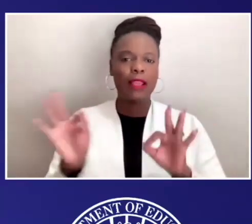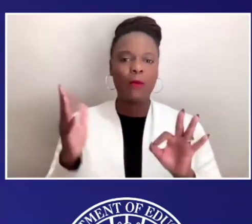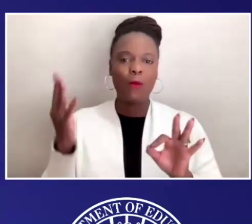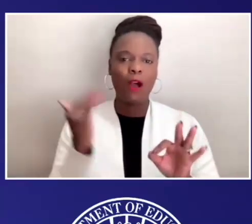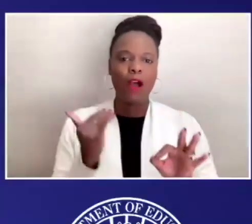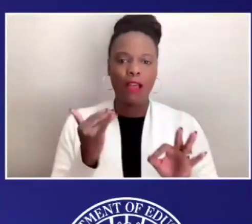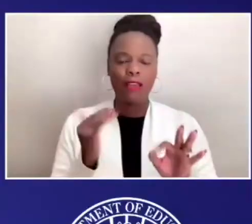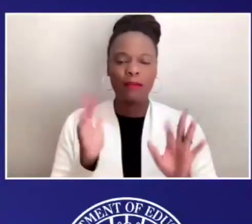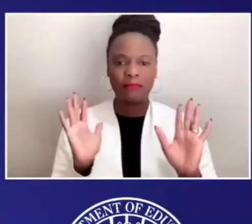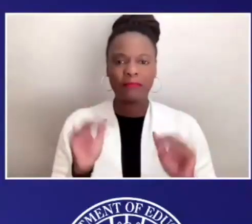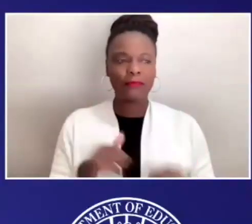I appreciate that, thank you.